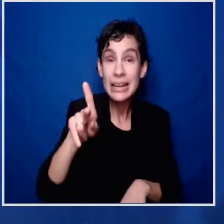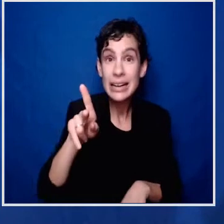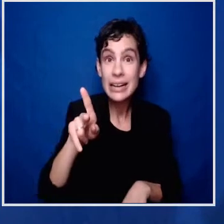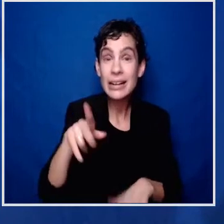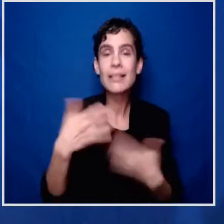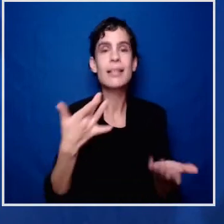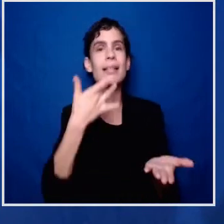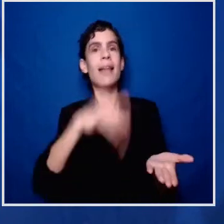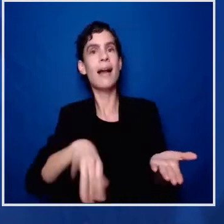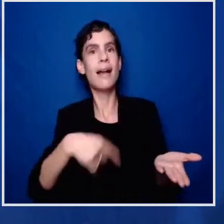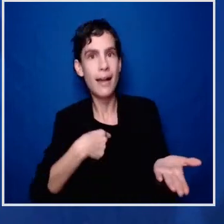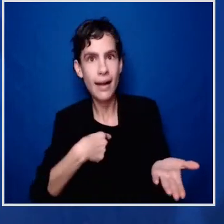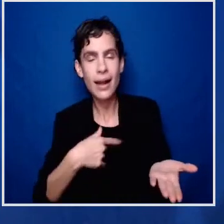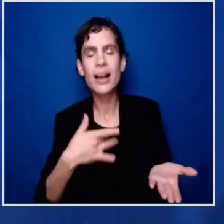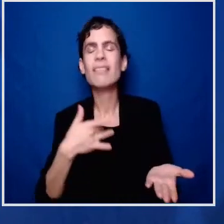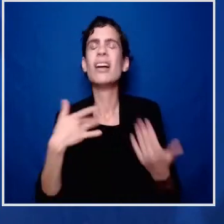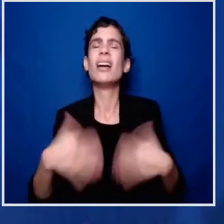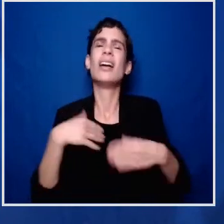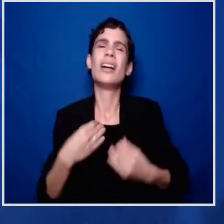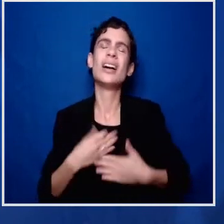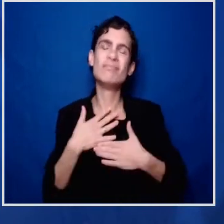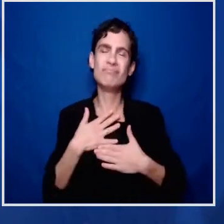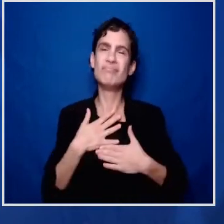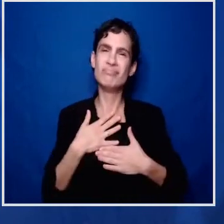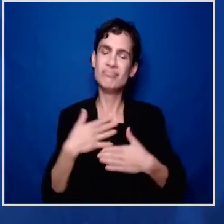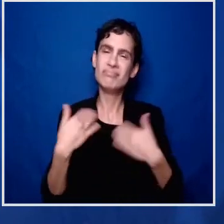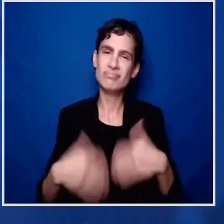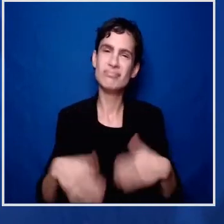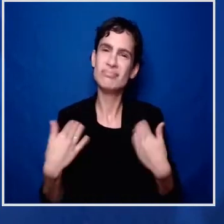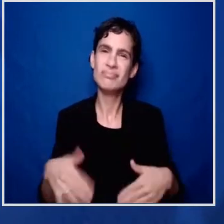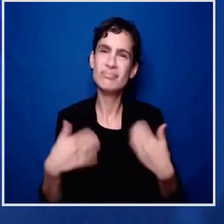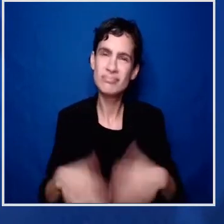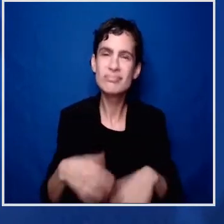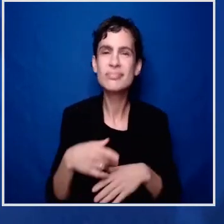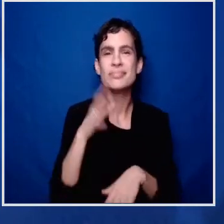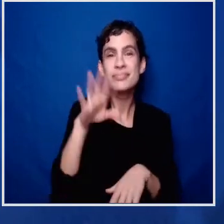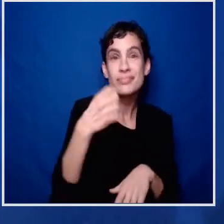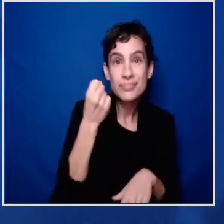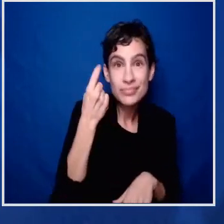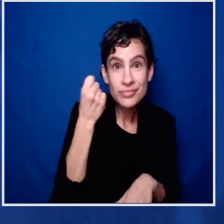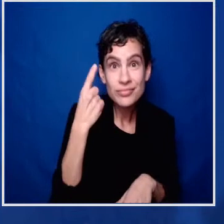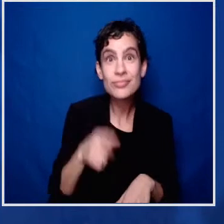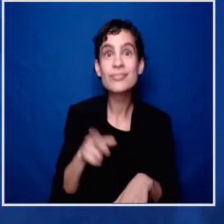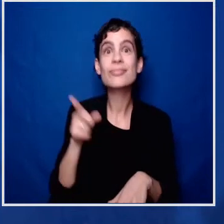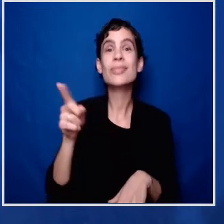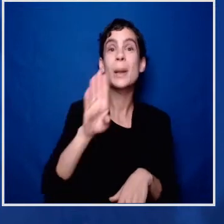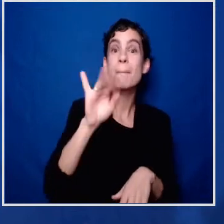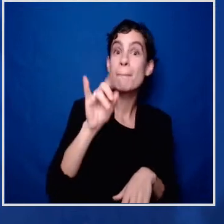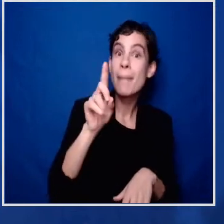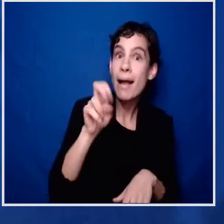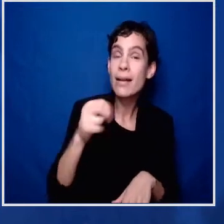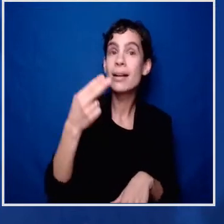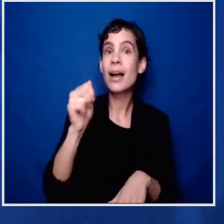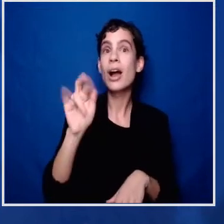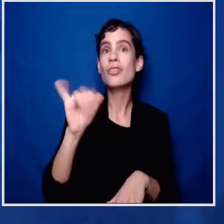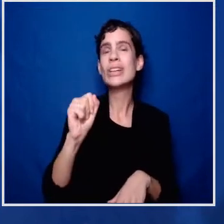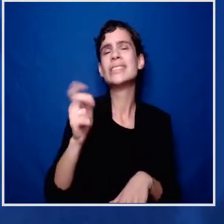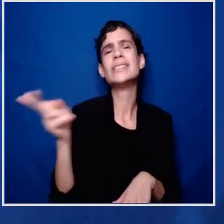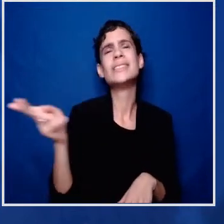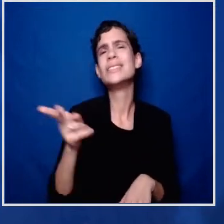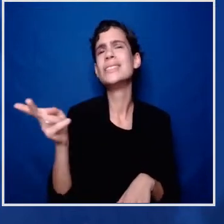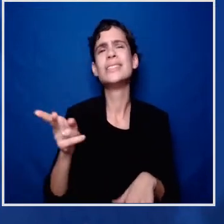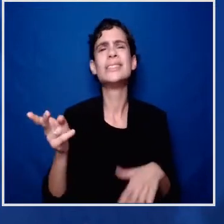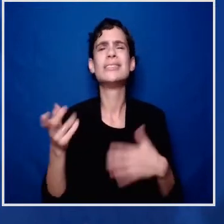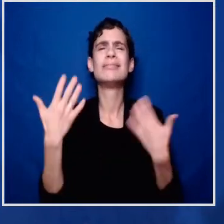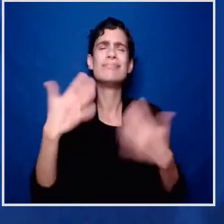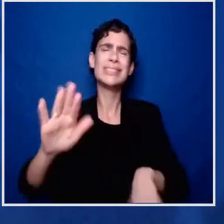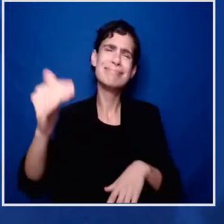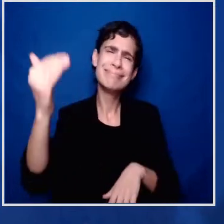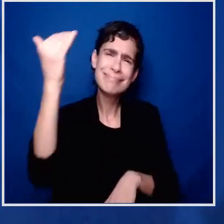CHAOS, OR COMMUNITY?